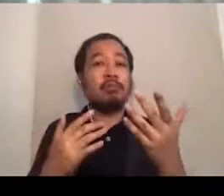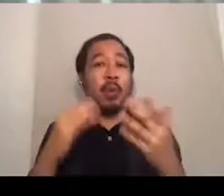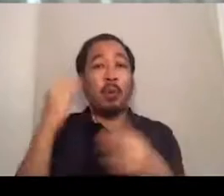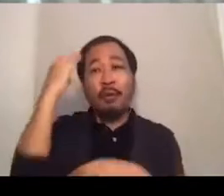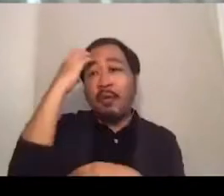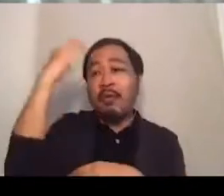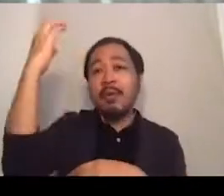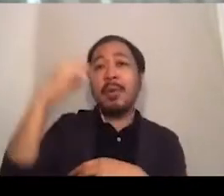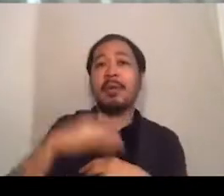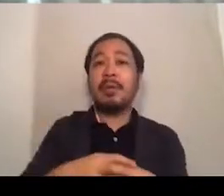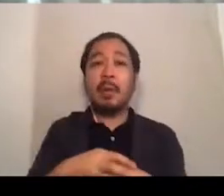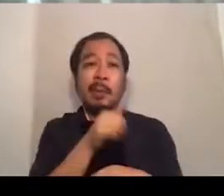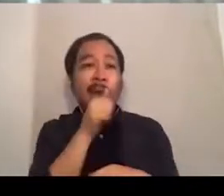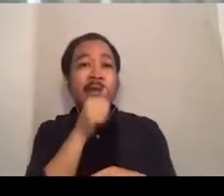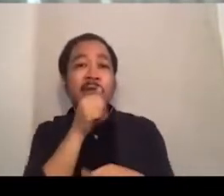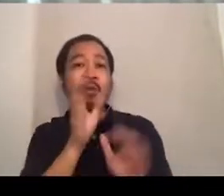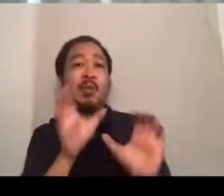or even in China.